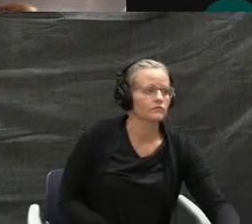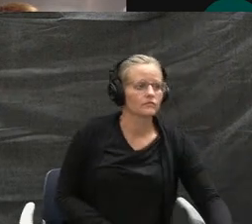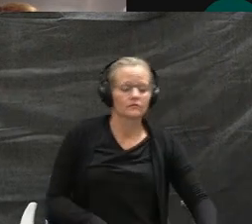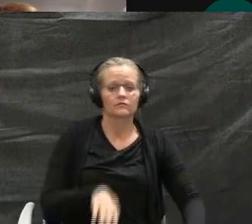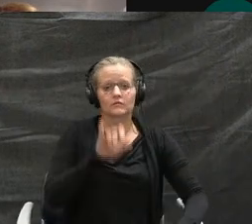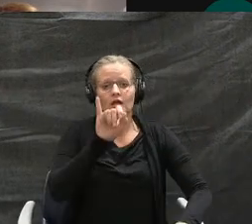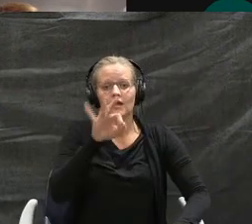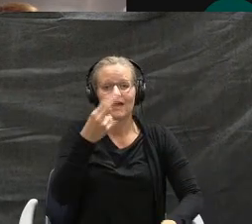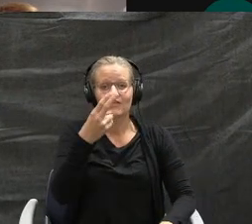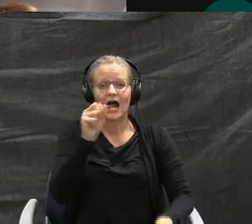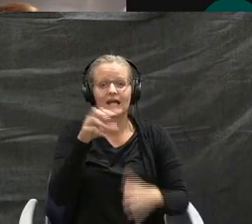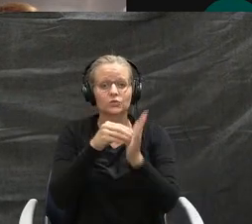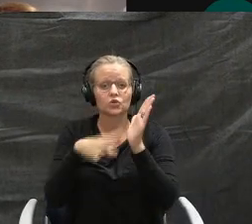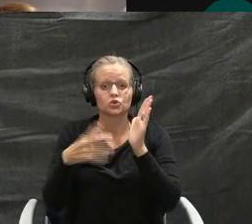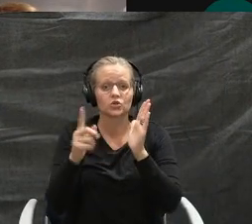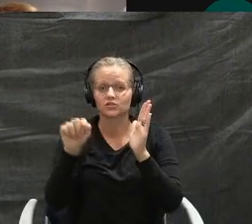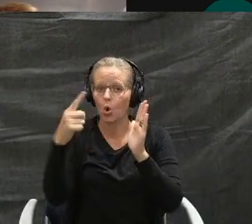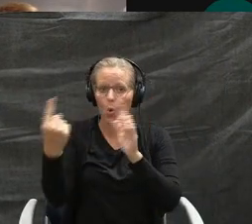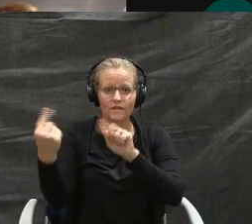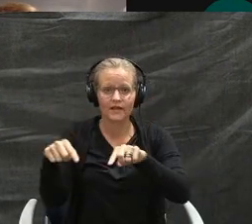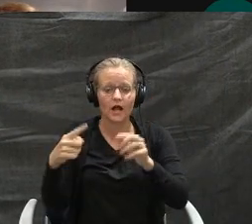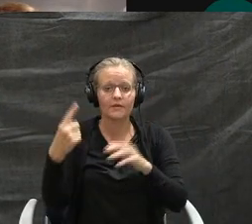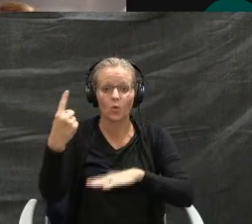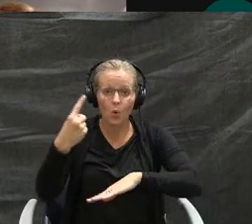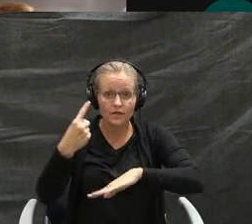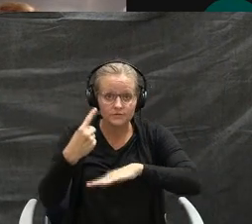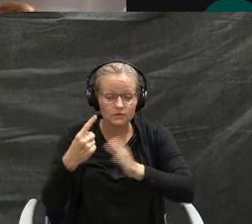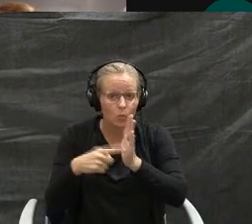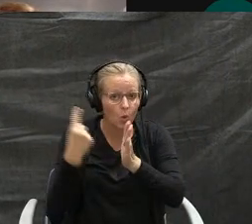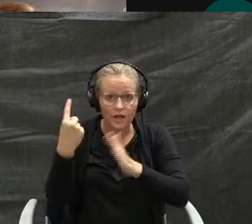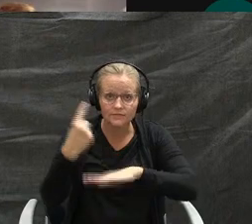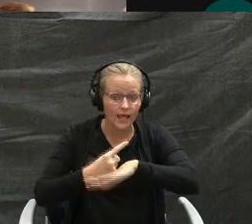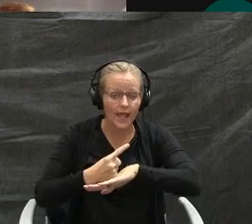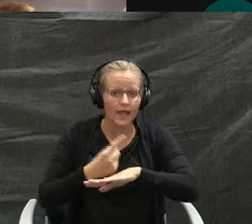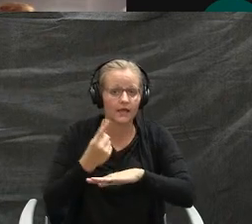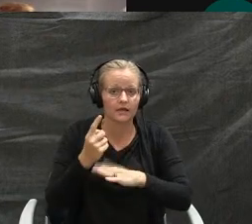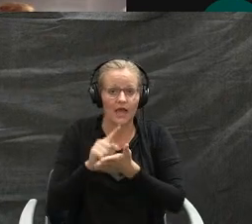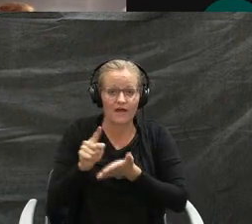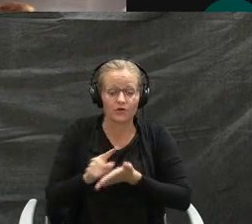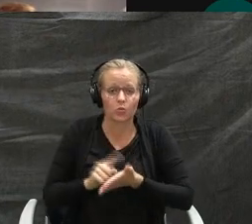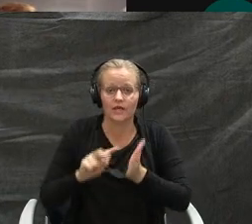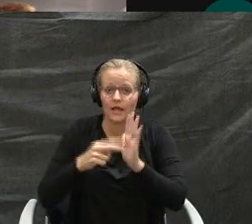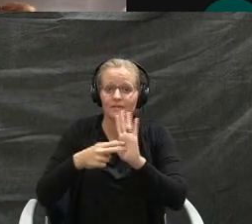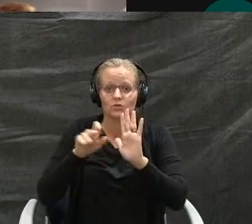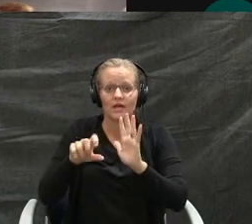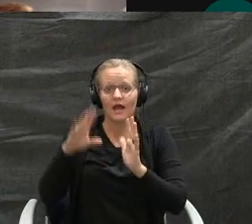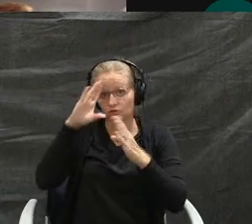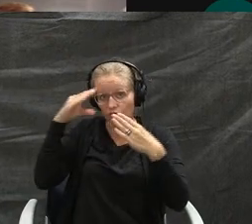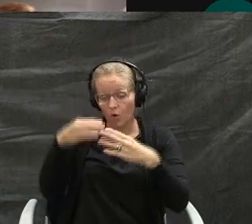From a parent's perspective, we heard a lot from our parents around with elementary kids, in particular about the life would